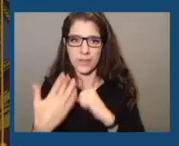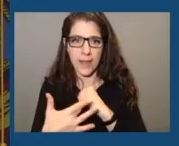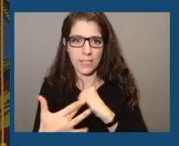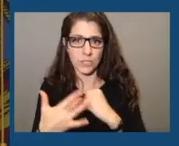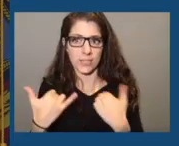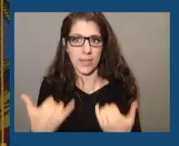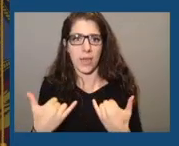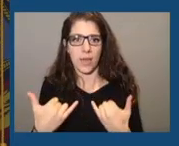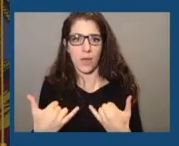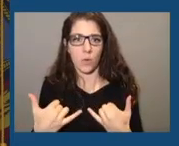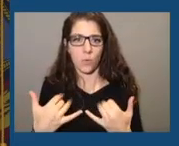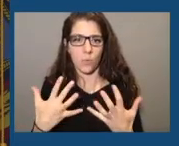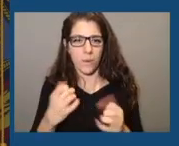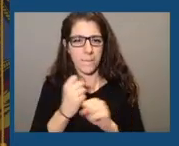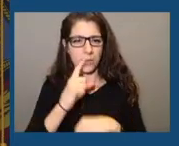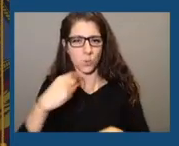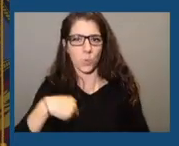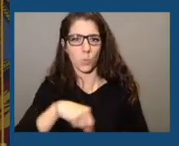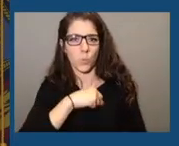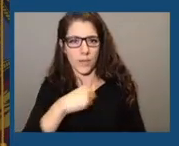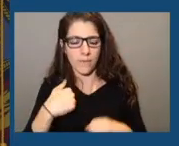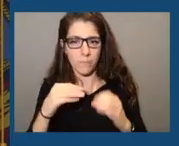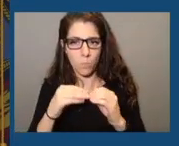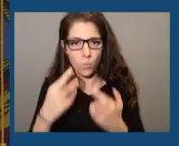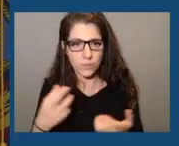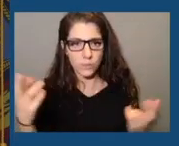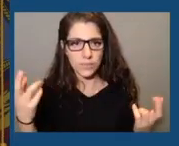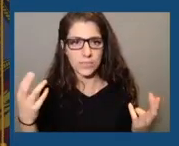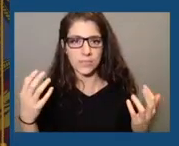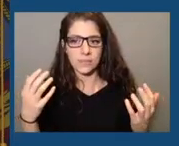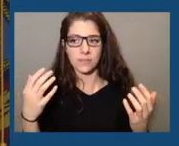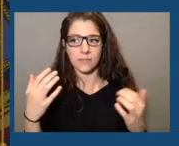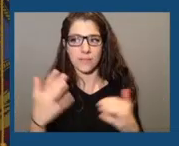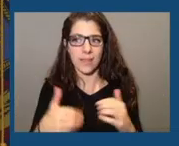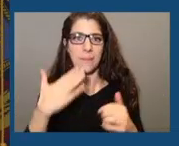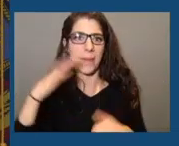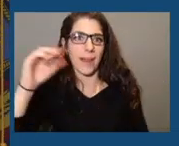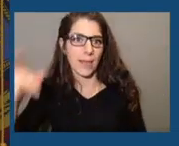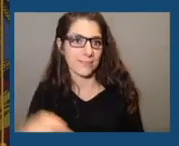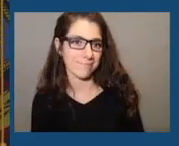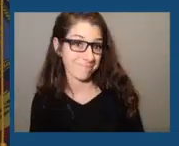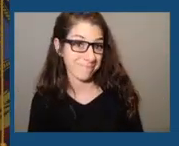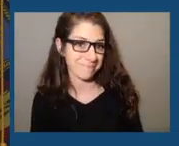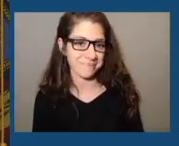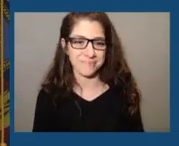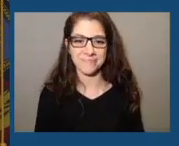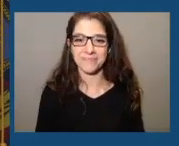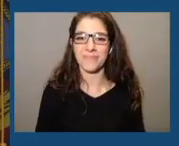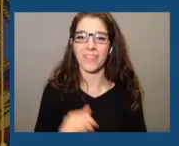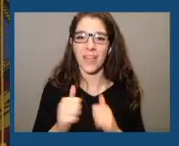I wanna make sure that we have more resources than the bad guys do and how we responded after the,